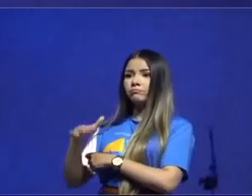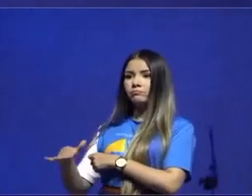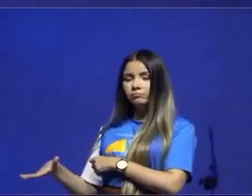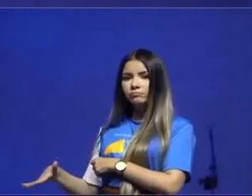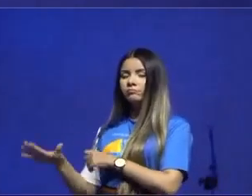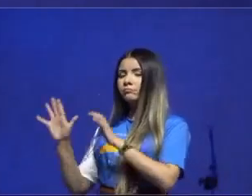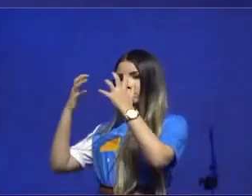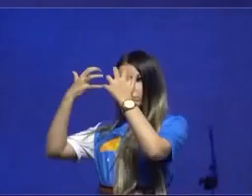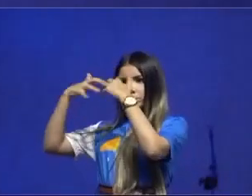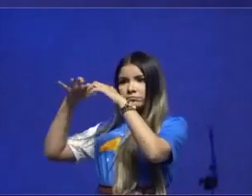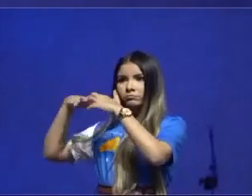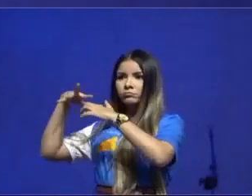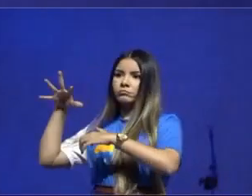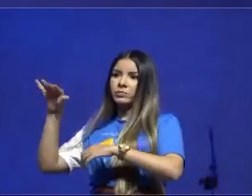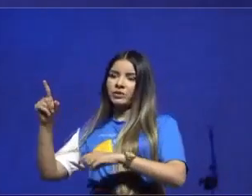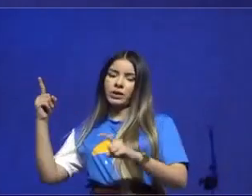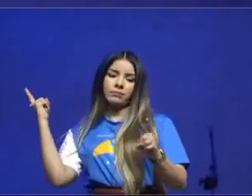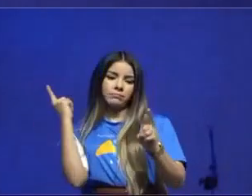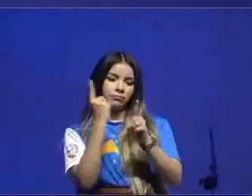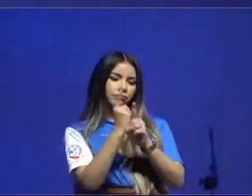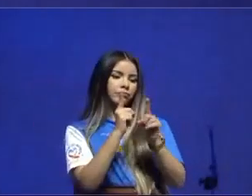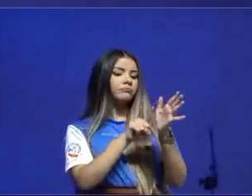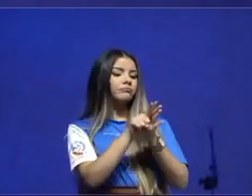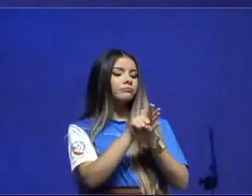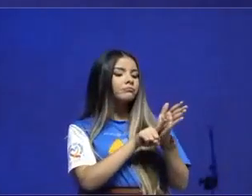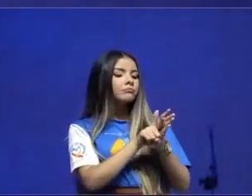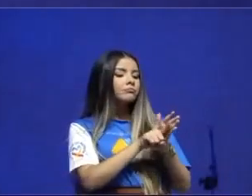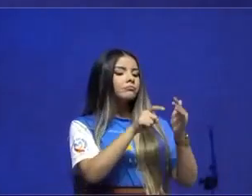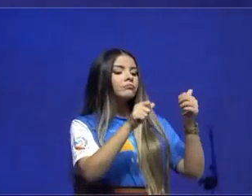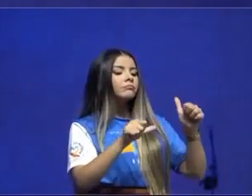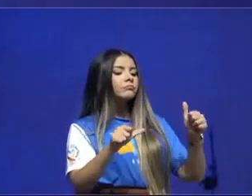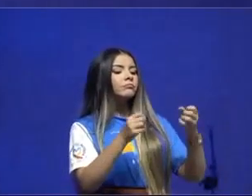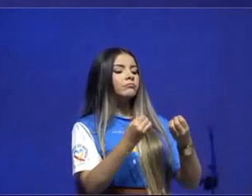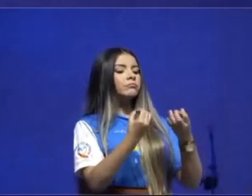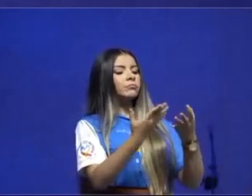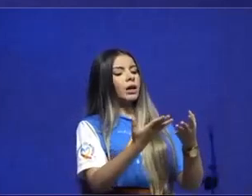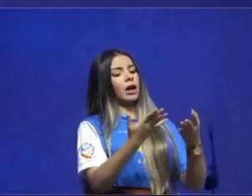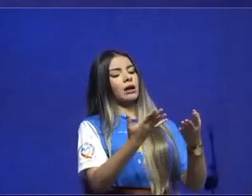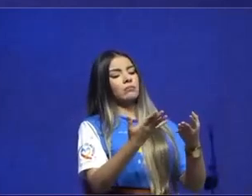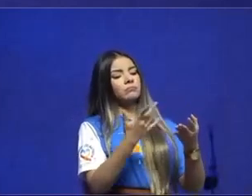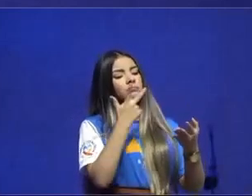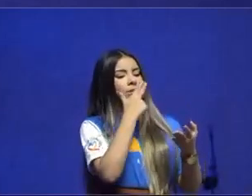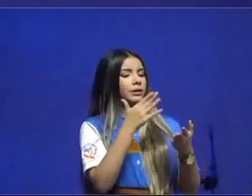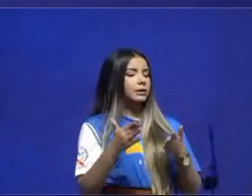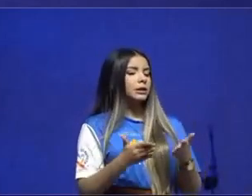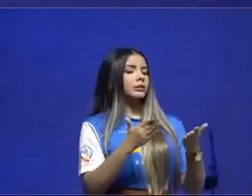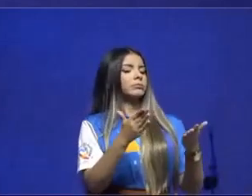this diagnosis to give even more light to this family path Let's put presentation